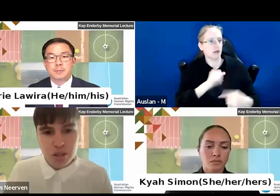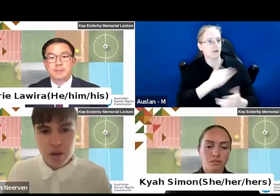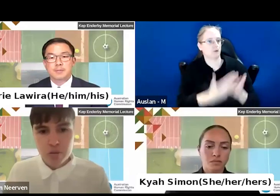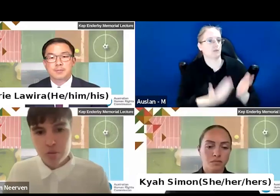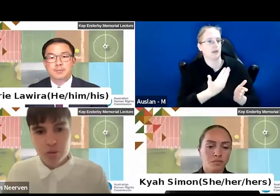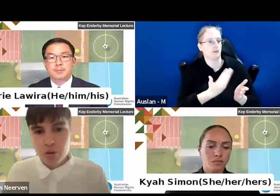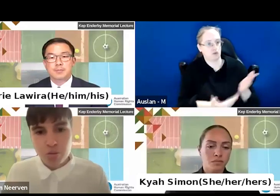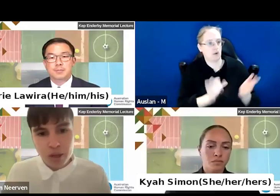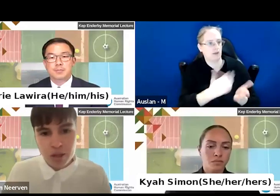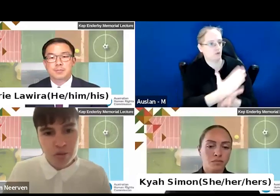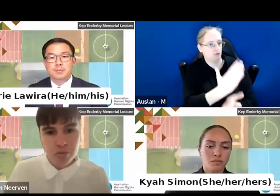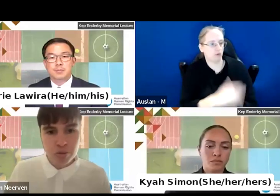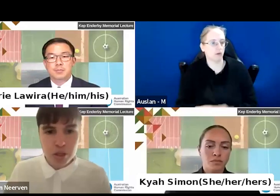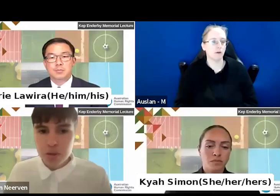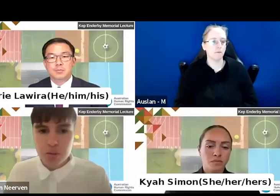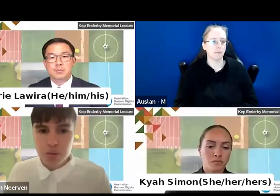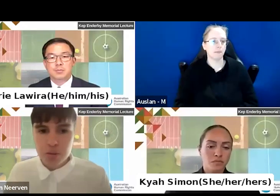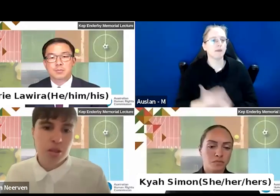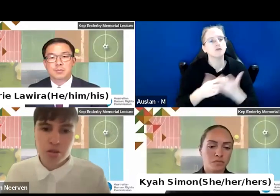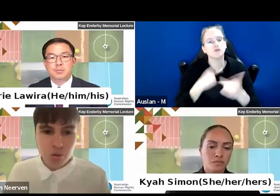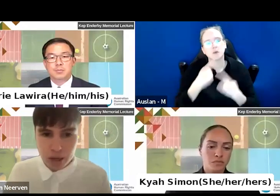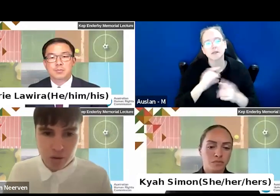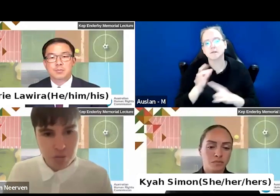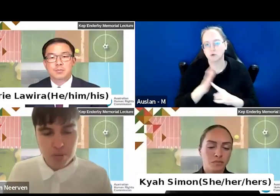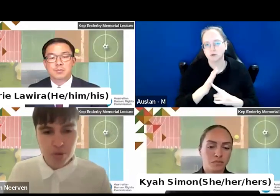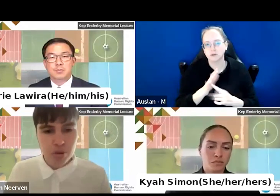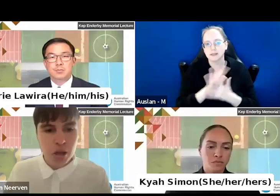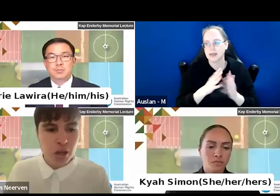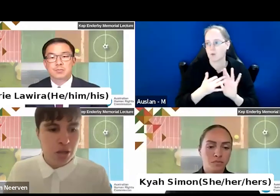It's how we we people, it's it's who we are as people.